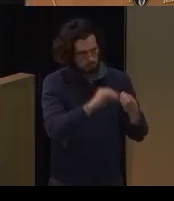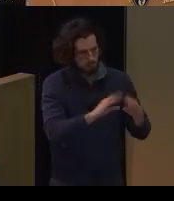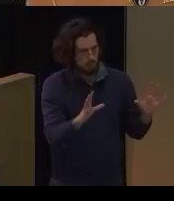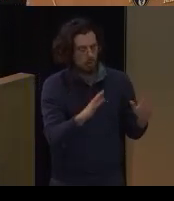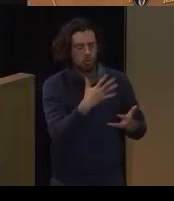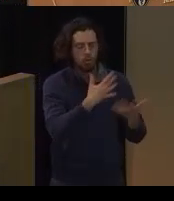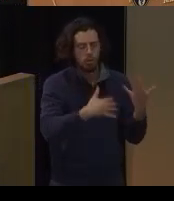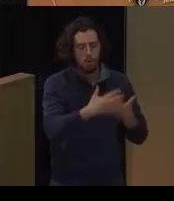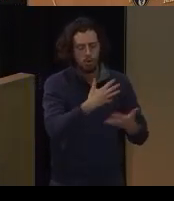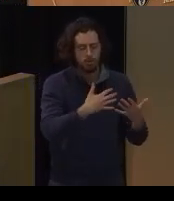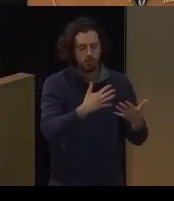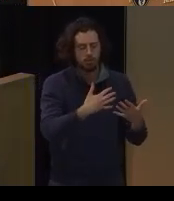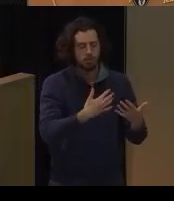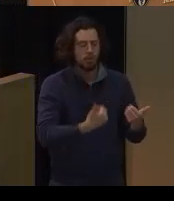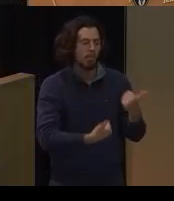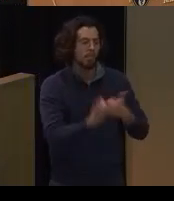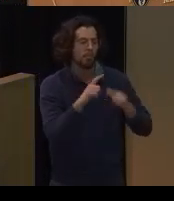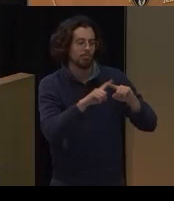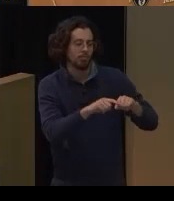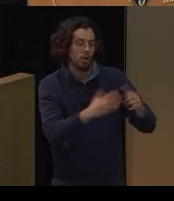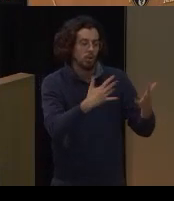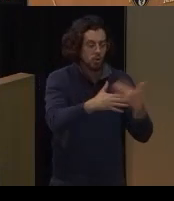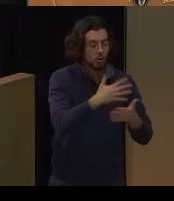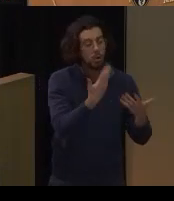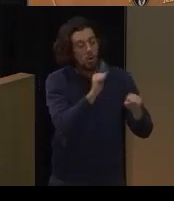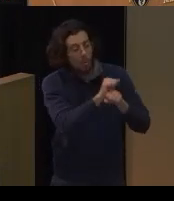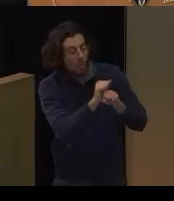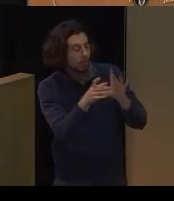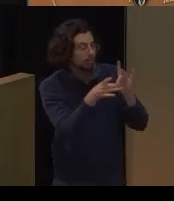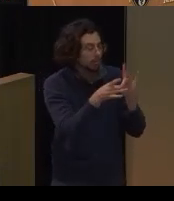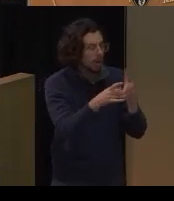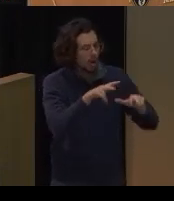loads most heavily on social things social words like relationship party and awkward affiliation